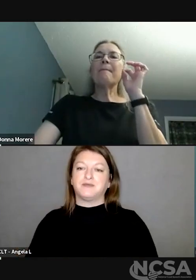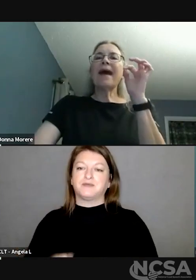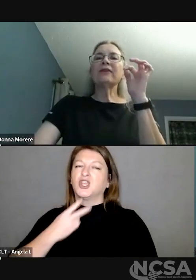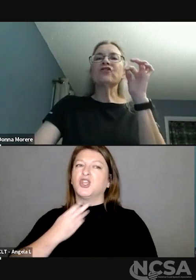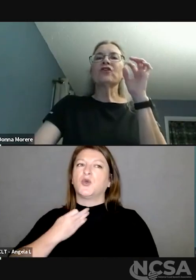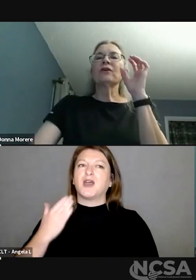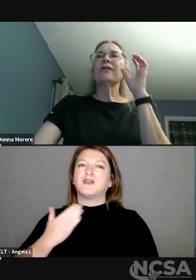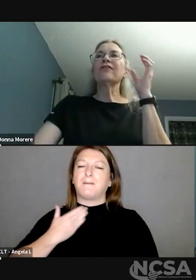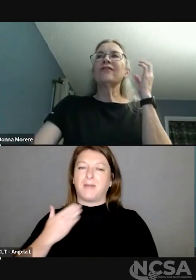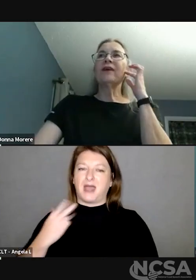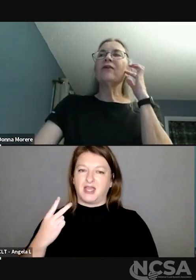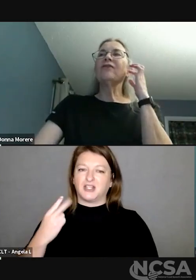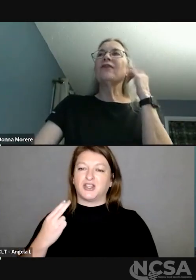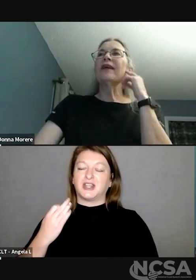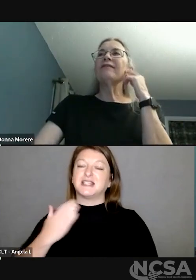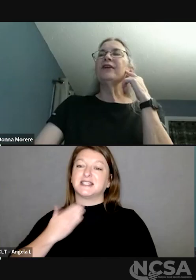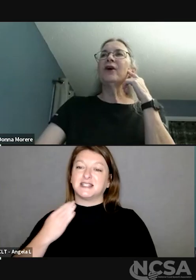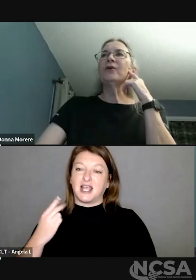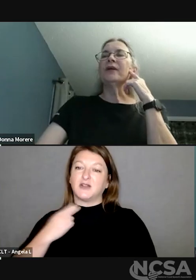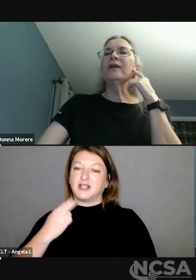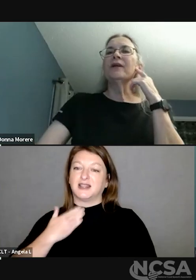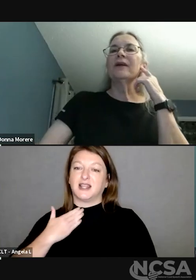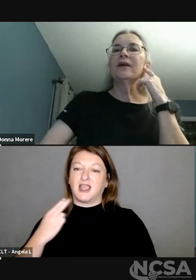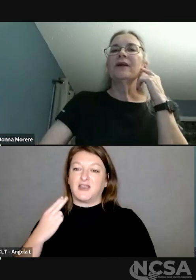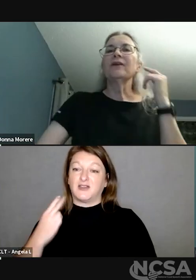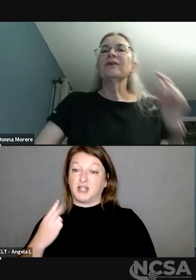You have to match the sounds that they've decoded from text.